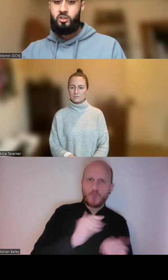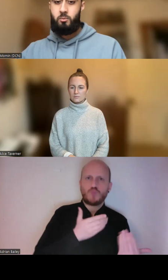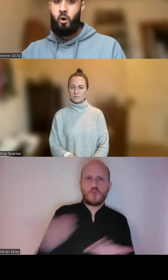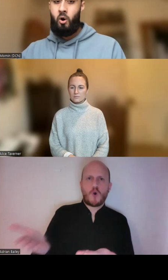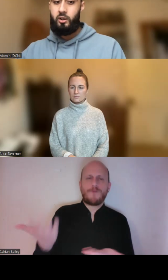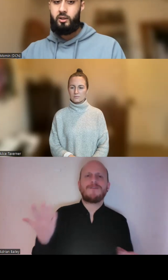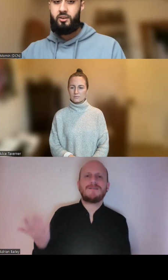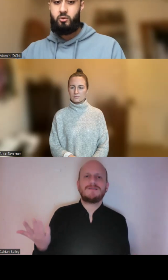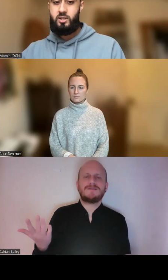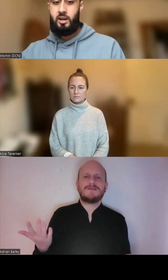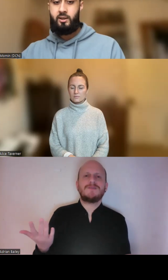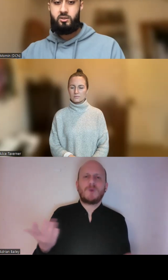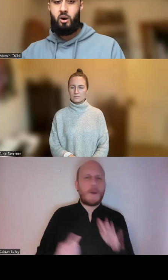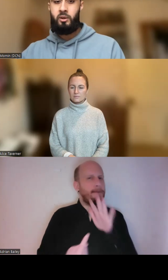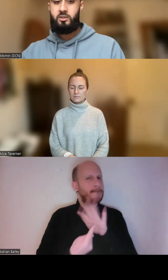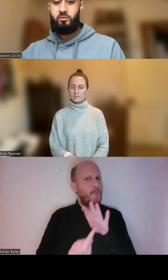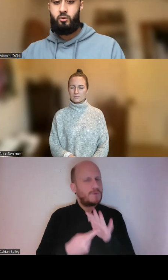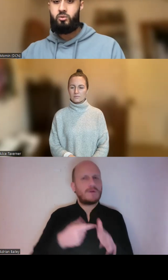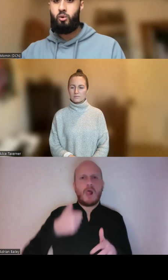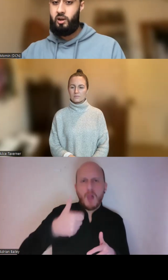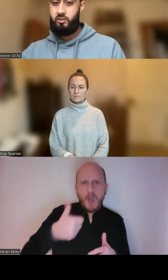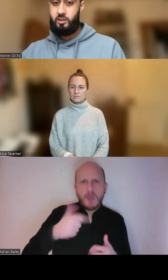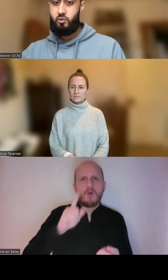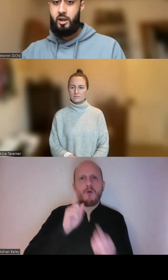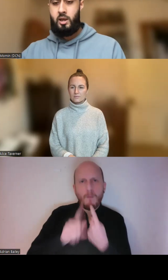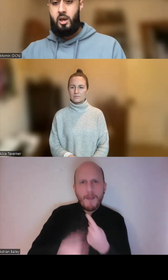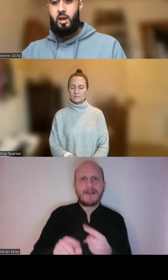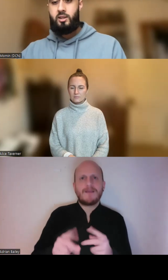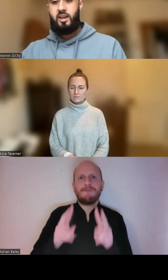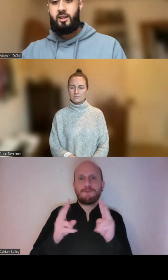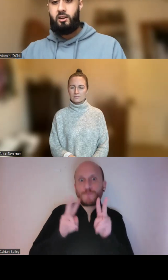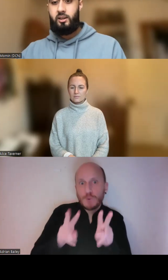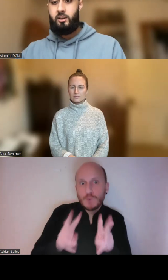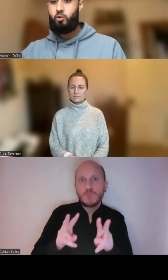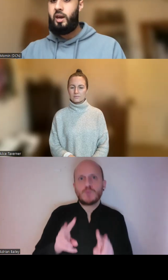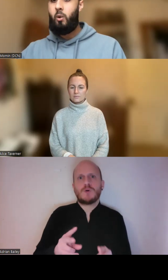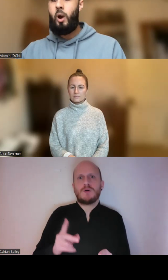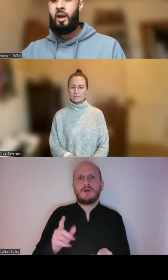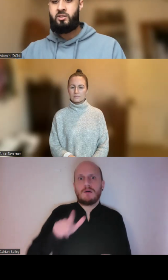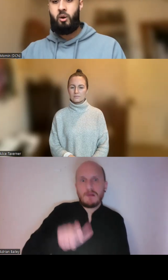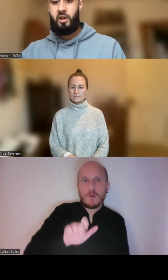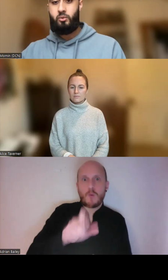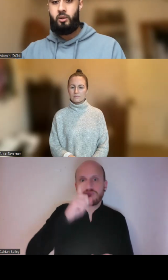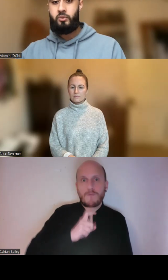It's important that you get those likes, comments, views, and profile visits. Secondly, you get awareness from it as well.